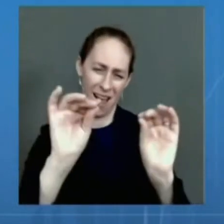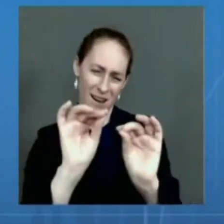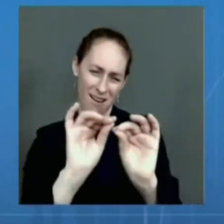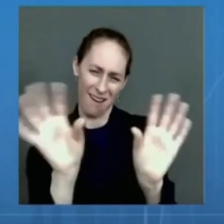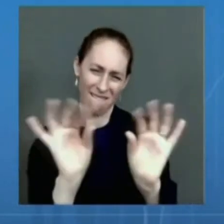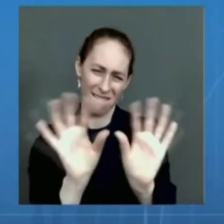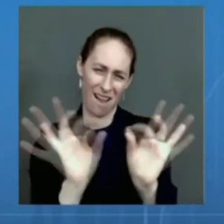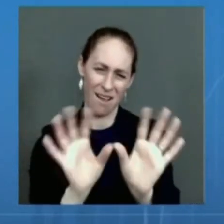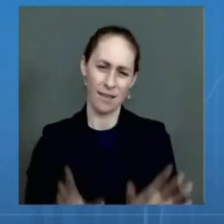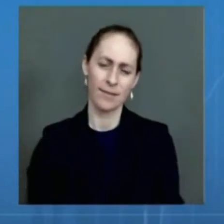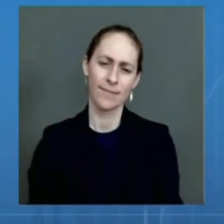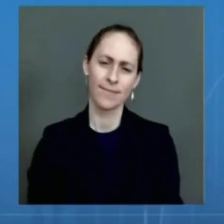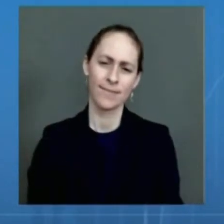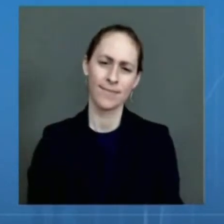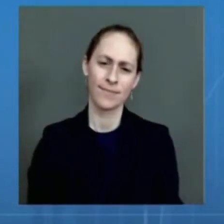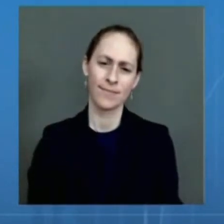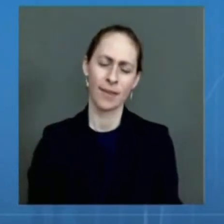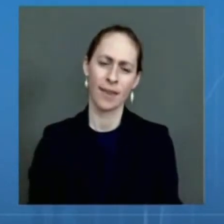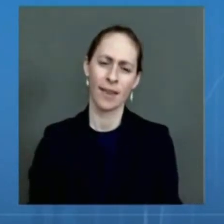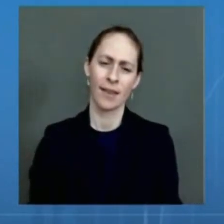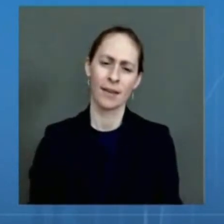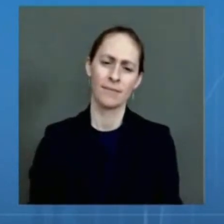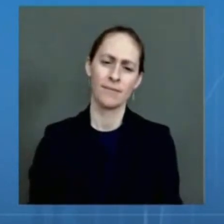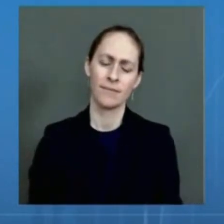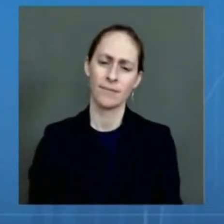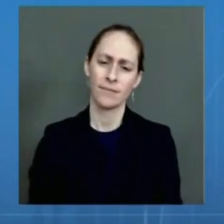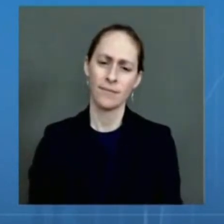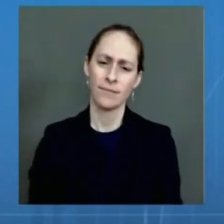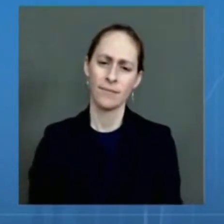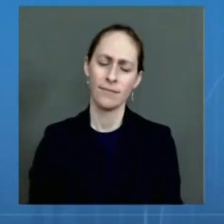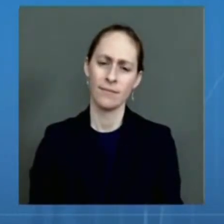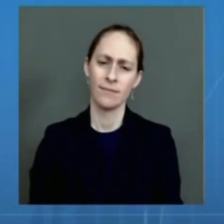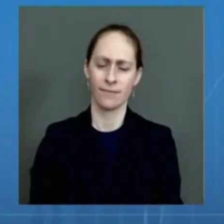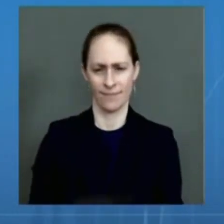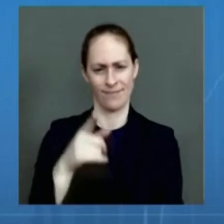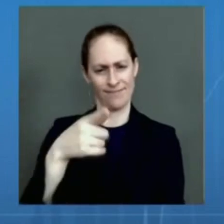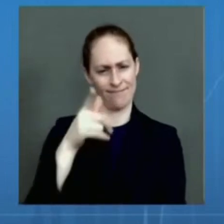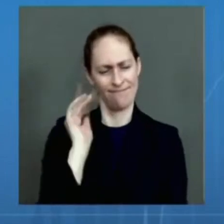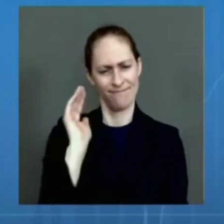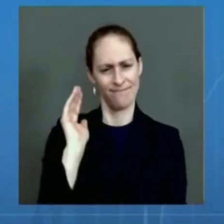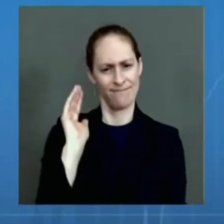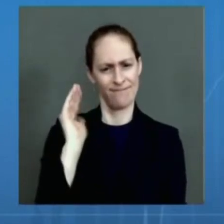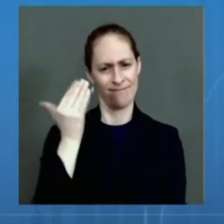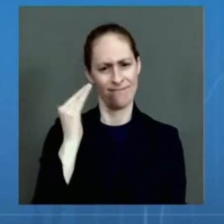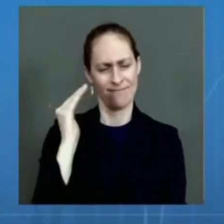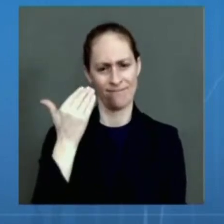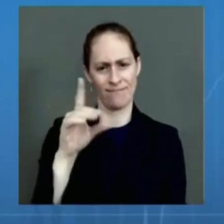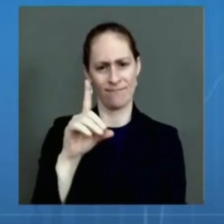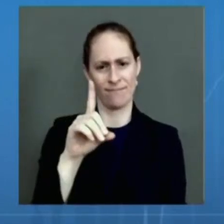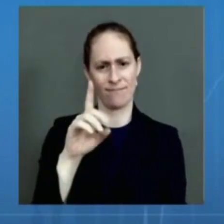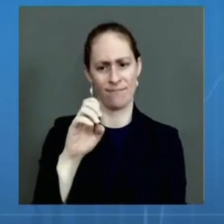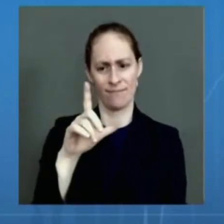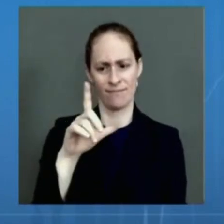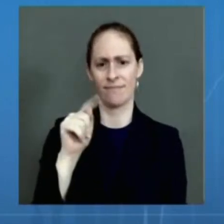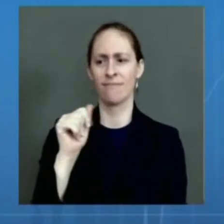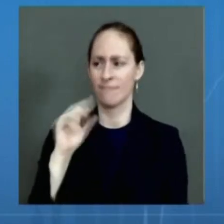CLARITY HERE ARE WE SEEING DELTA AT -- ARE WE SEEING MORE INFECTIOUS BUT IS THERE